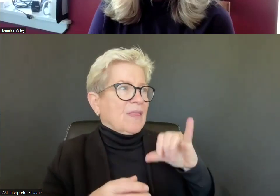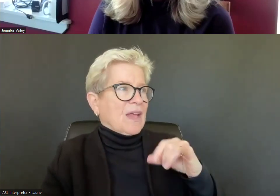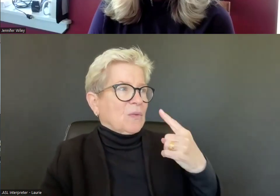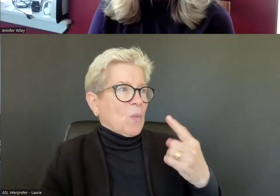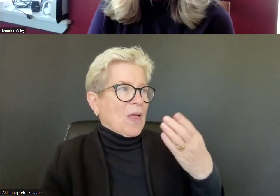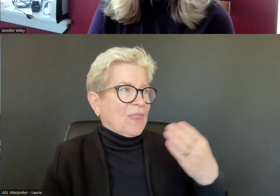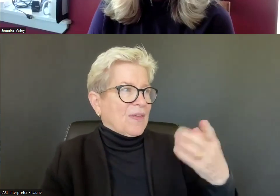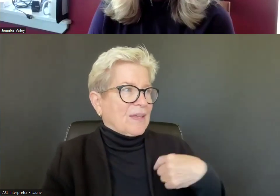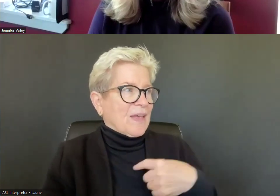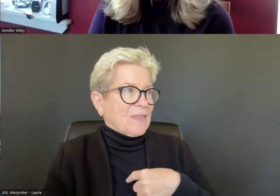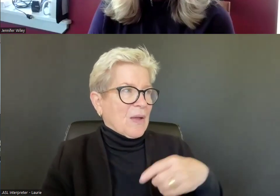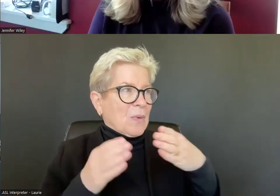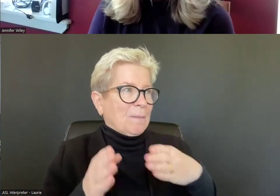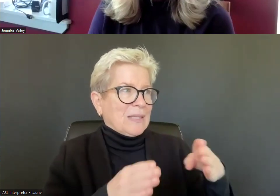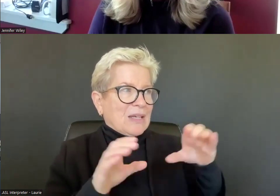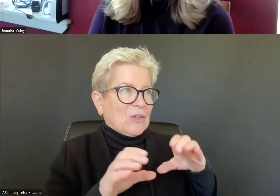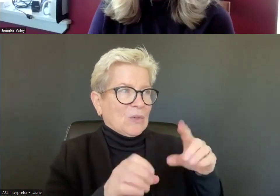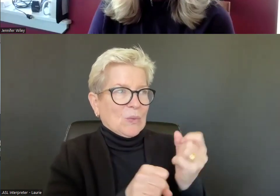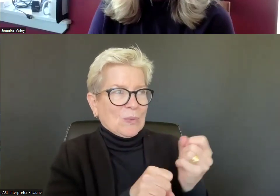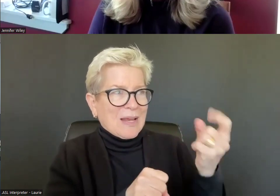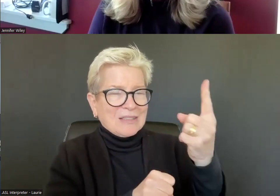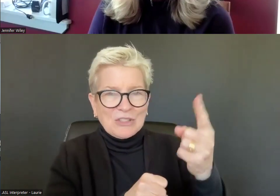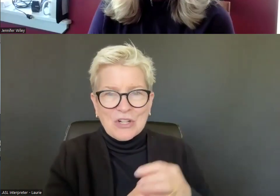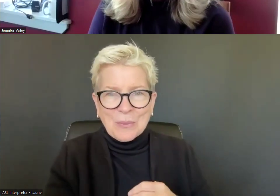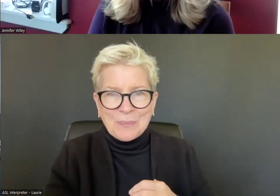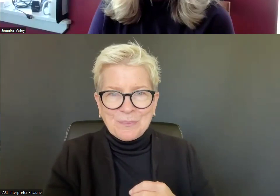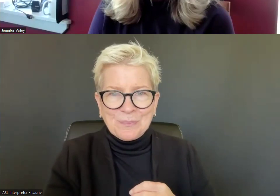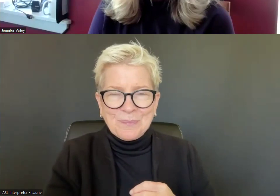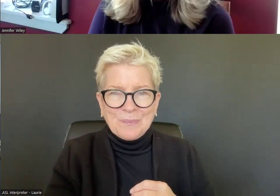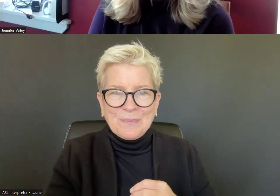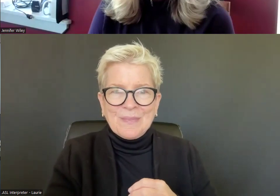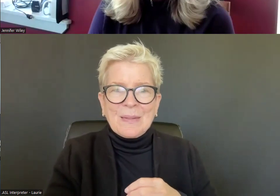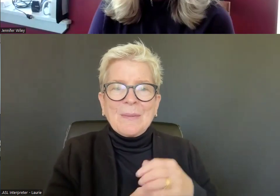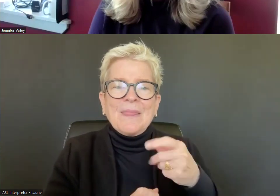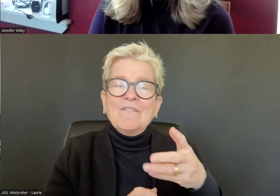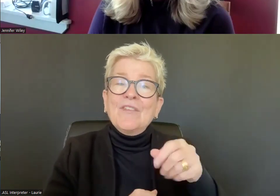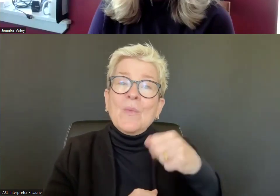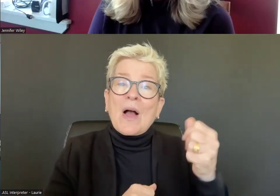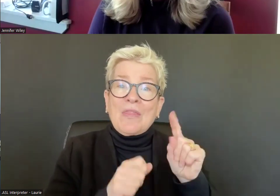planning on continuing to do next year. There's a couple of other questions about like hey,